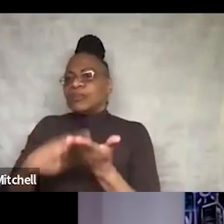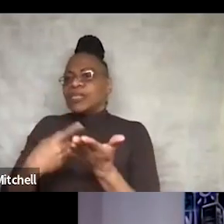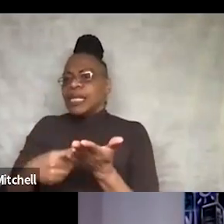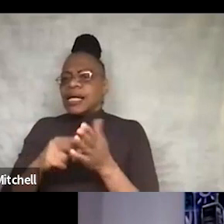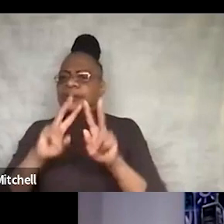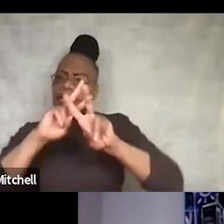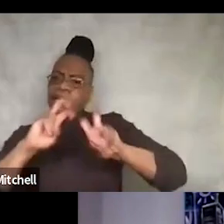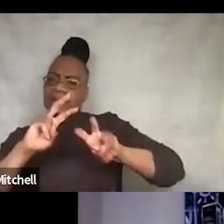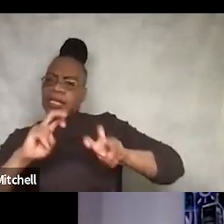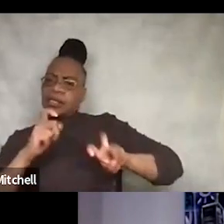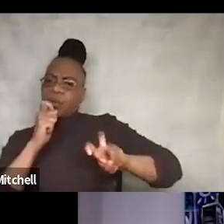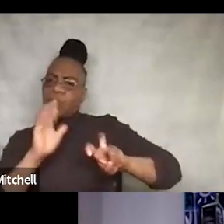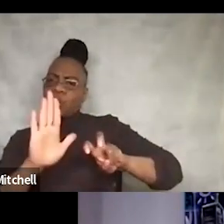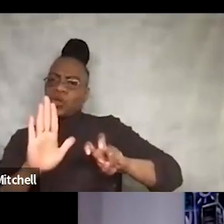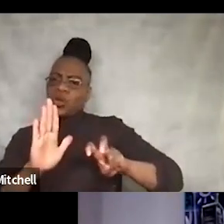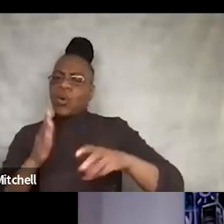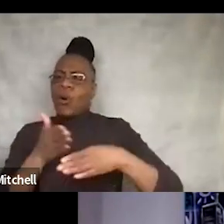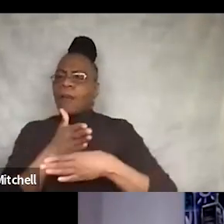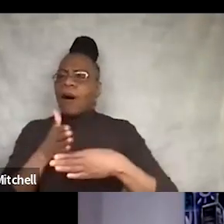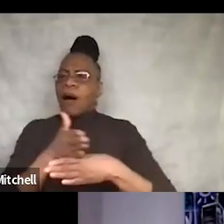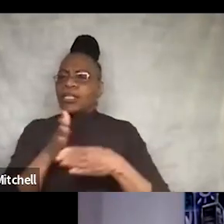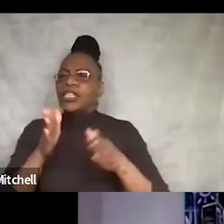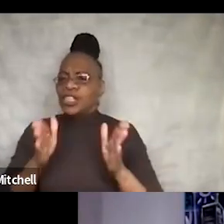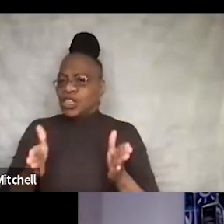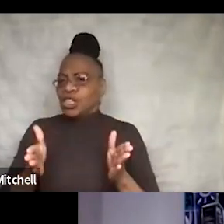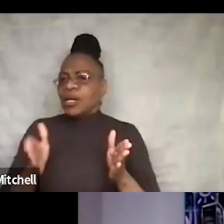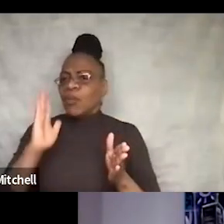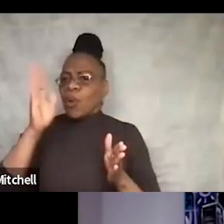And Dr. Rajni, I saw your hand up, I don't know if you- want to speak to that as well. - Yeah. Sure.